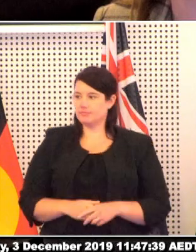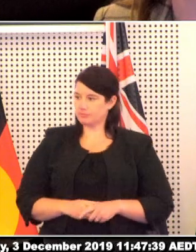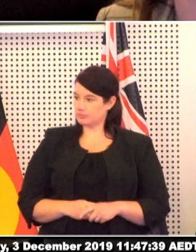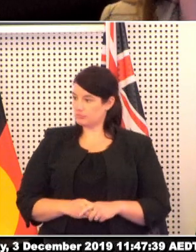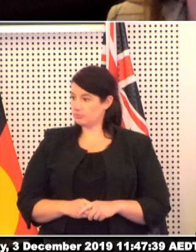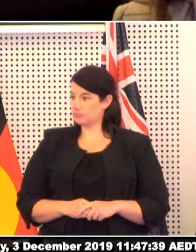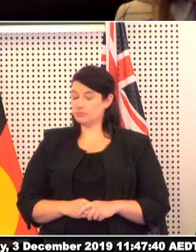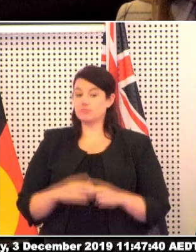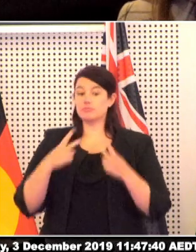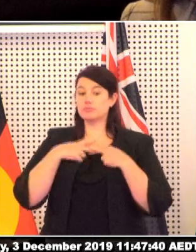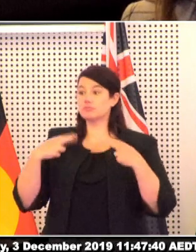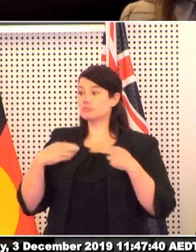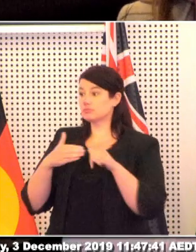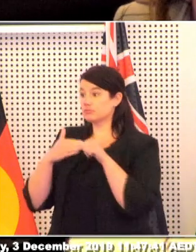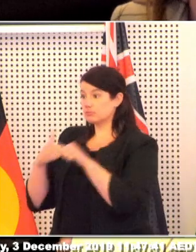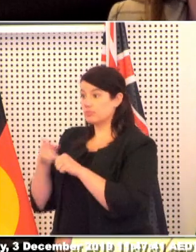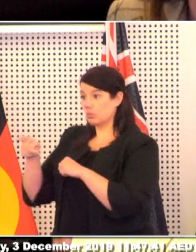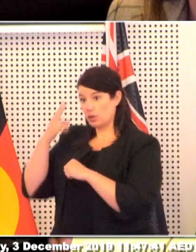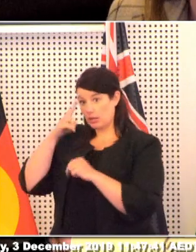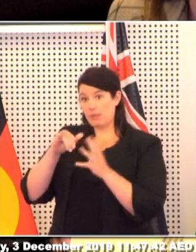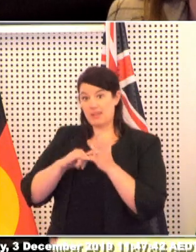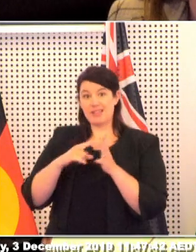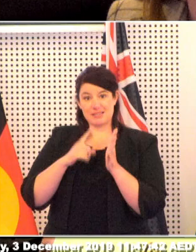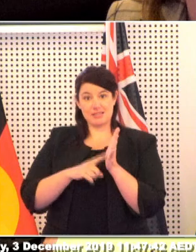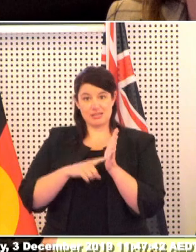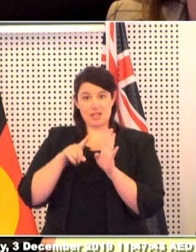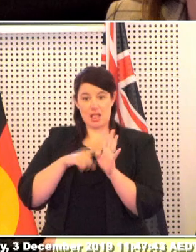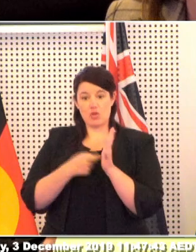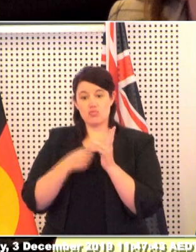Professor Robinson, is your name Sally Antoinette Robinson? Yes, it is.